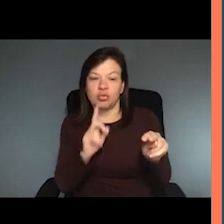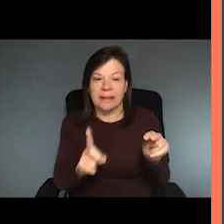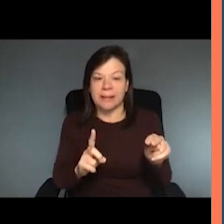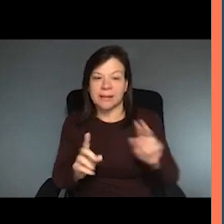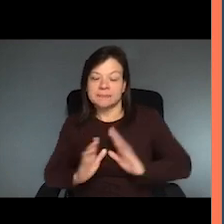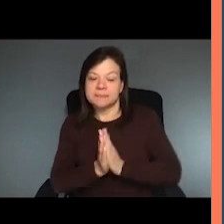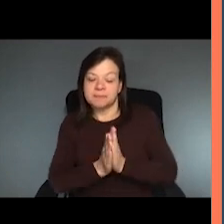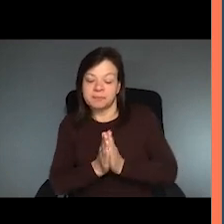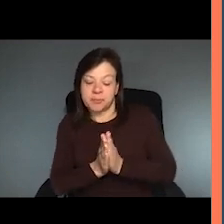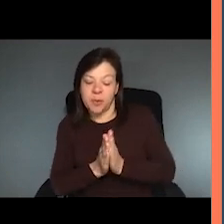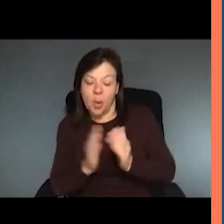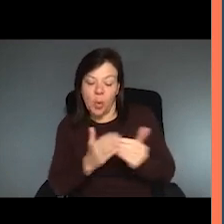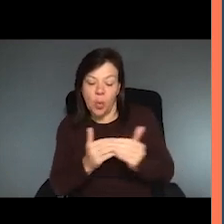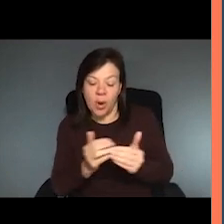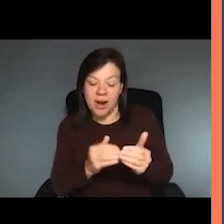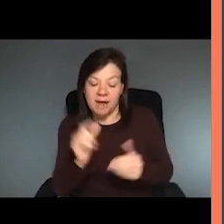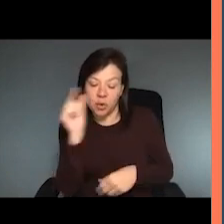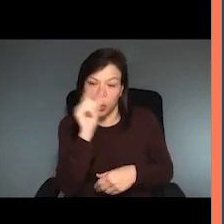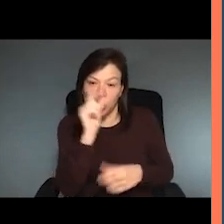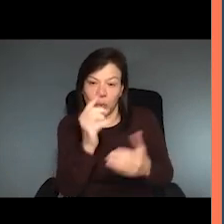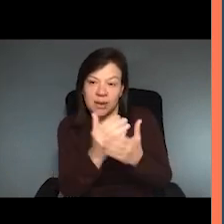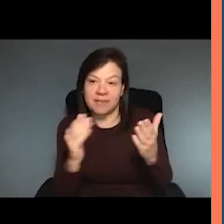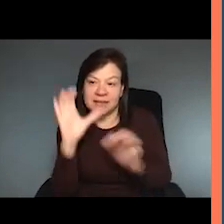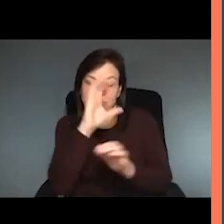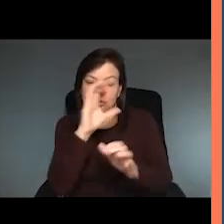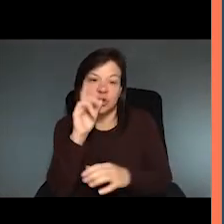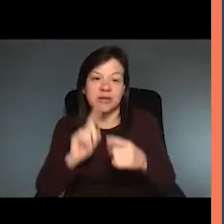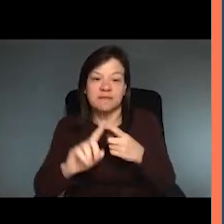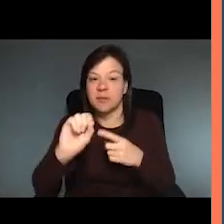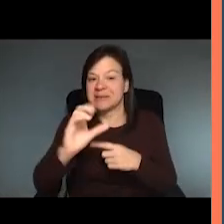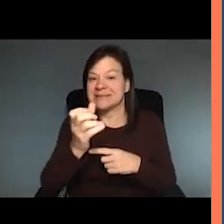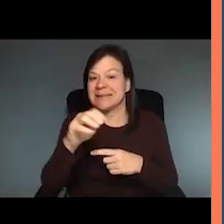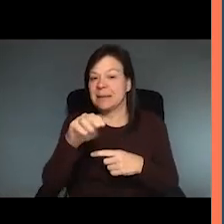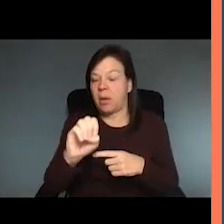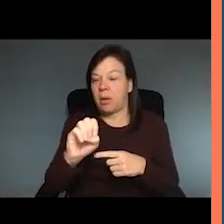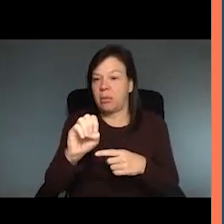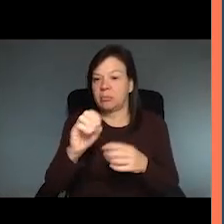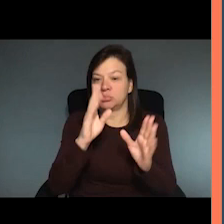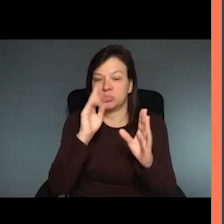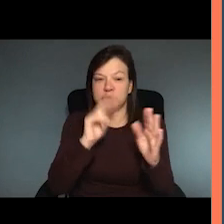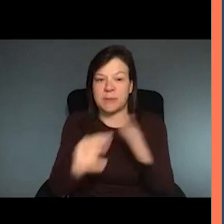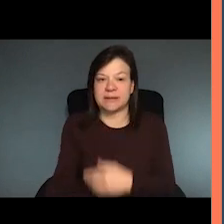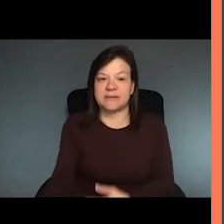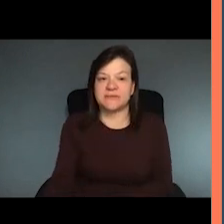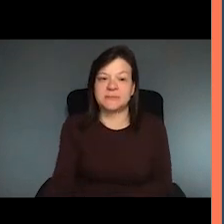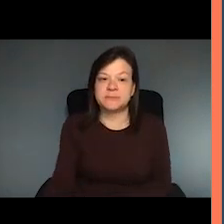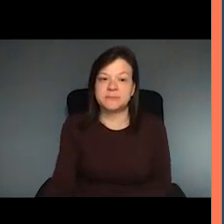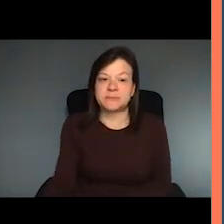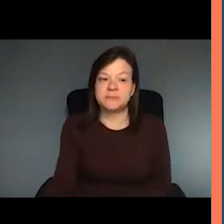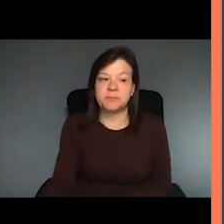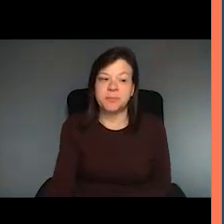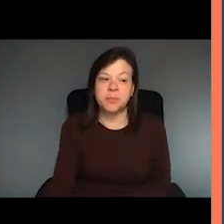THAT GOOGLE AND OTHER SEARCH ENGINES ARE LOOKING AT FROM A SCHEMA PERSPECTIVE SO WHEN YOU ARE TIED INTO A